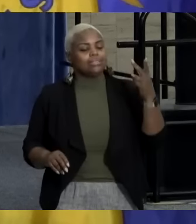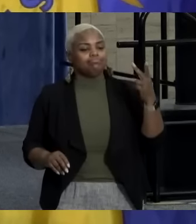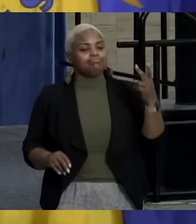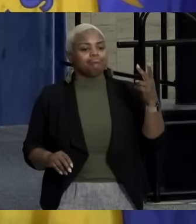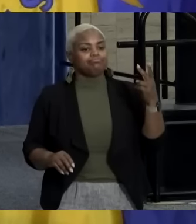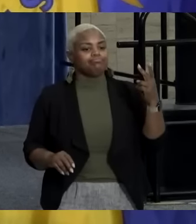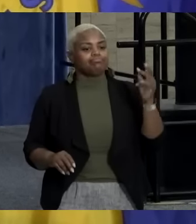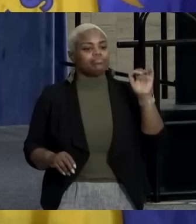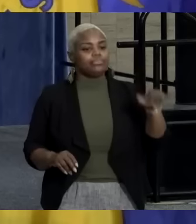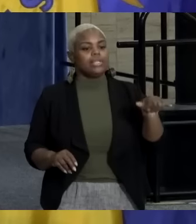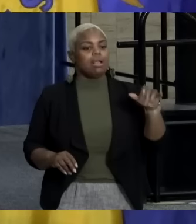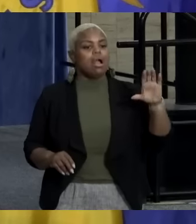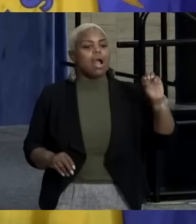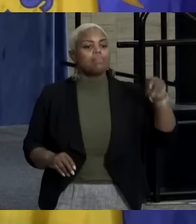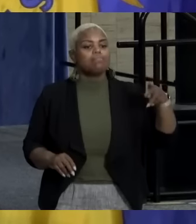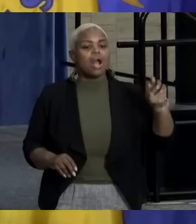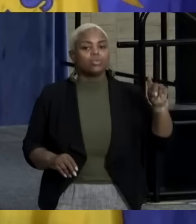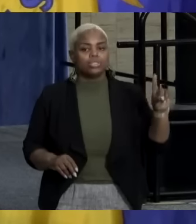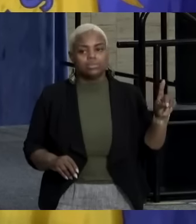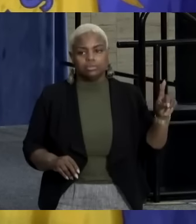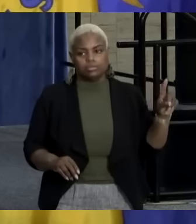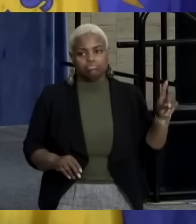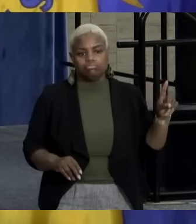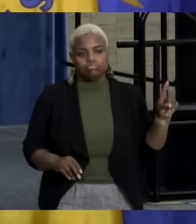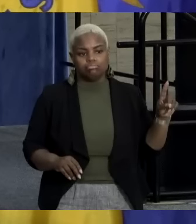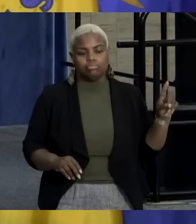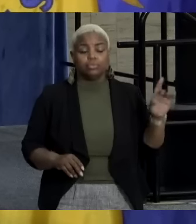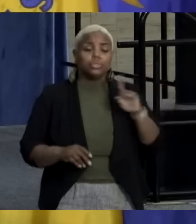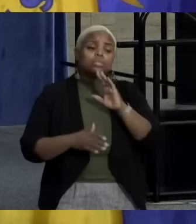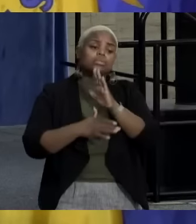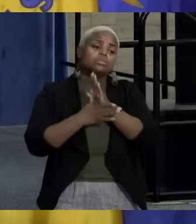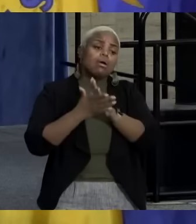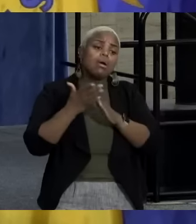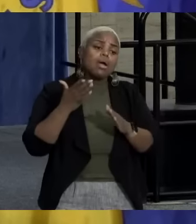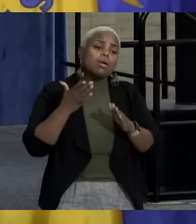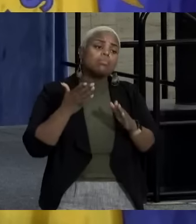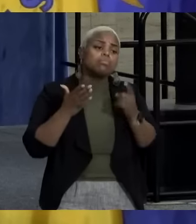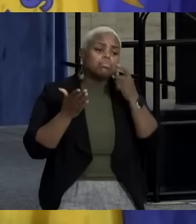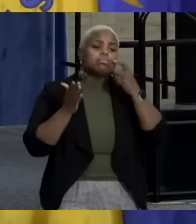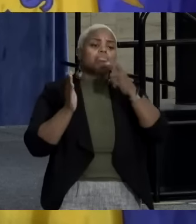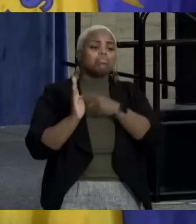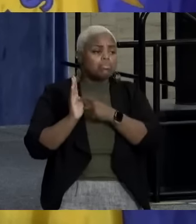in the WHI study. Some have attributed that the slight increase in breast cancer risk